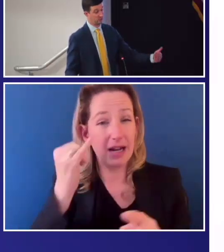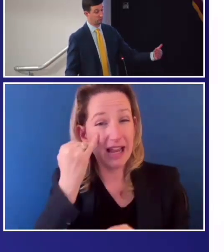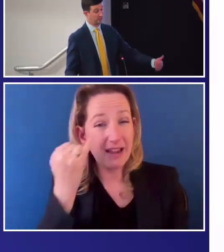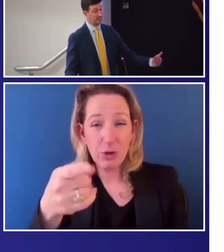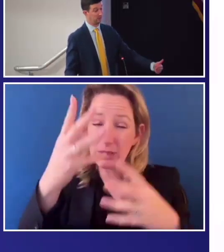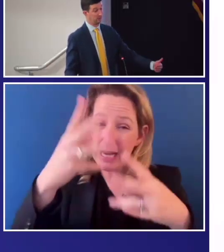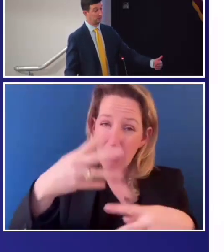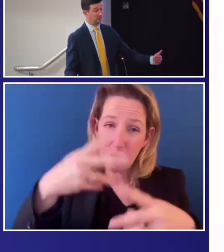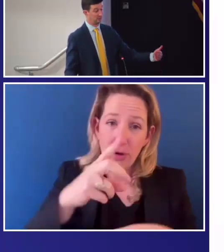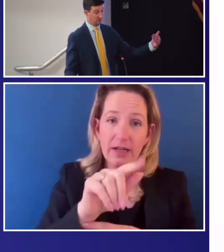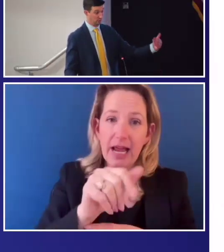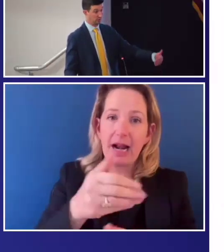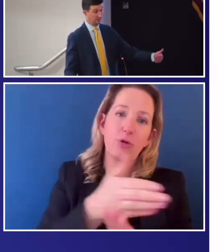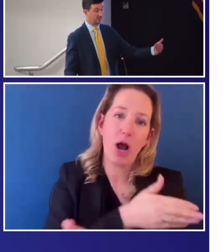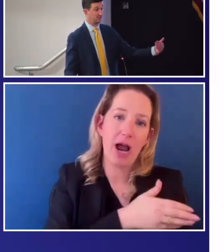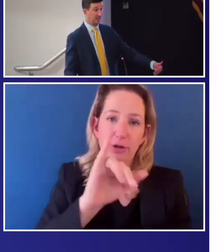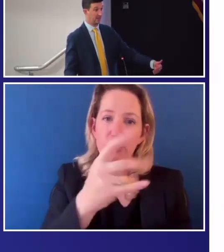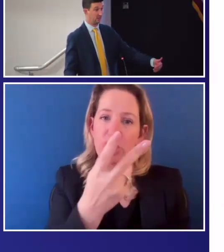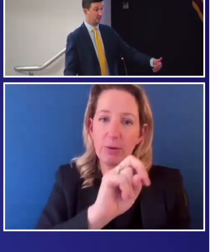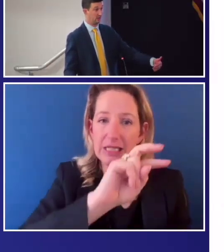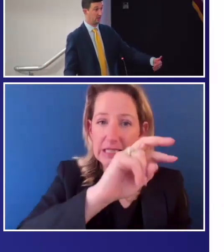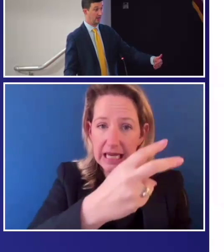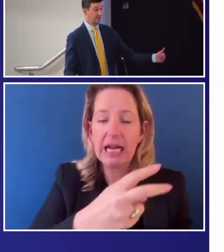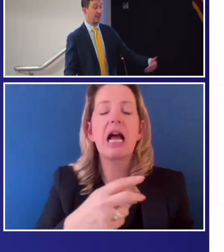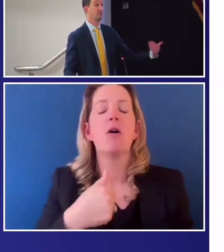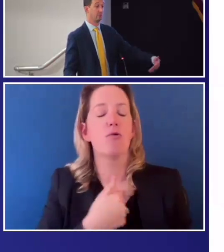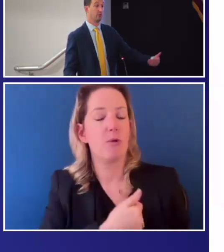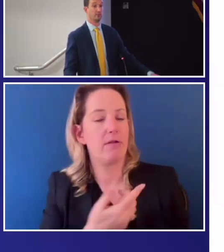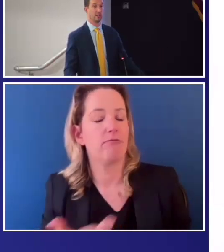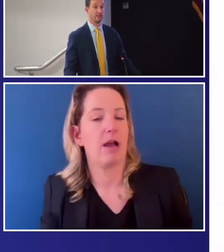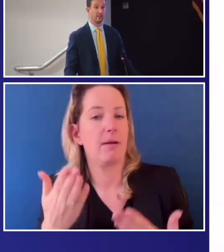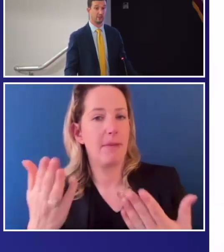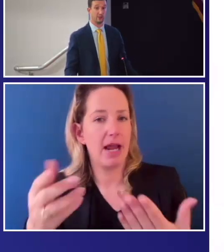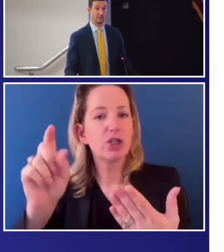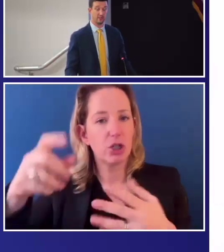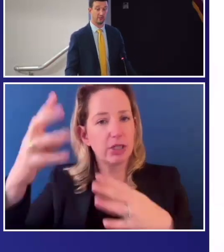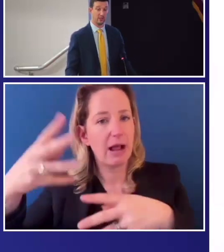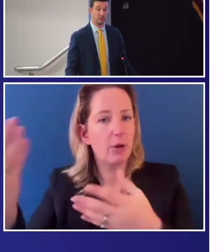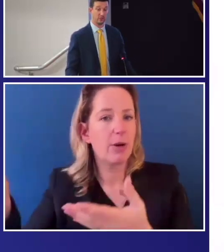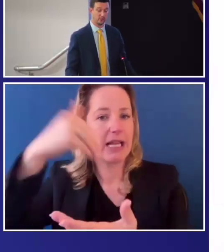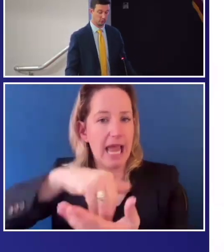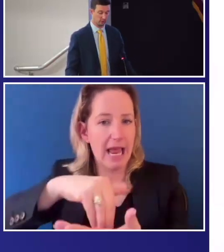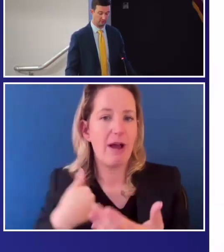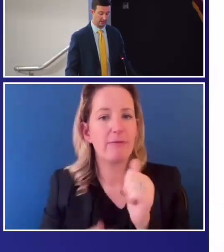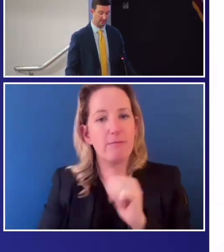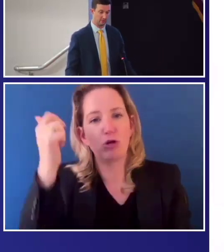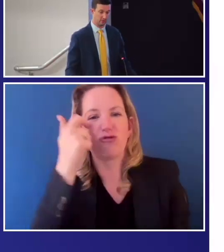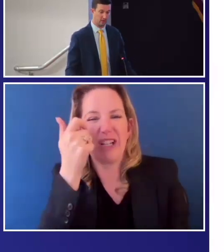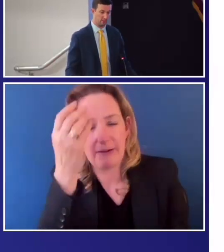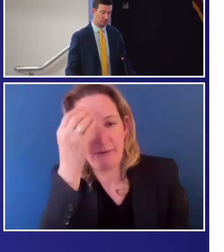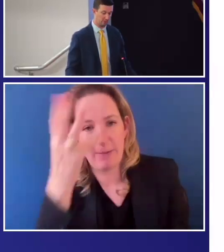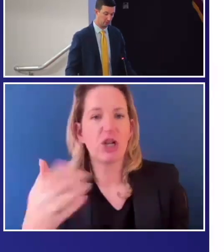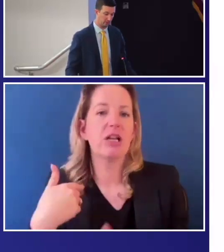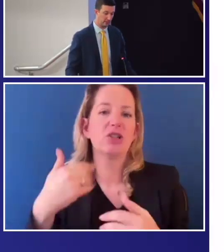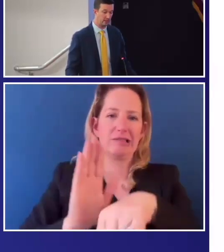should redownload the earnings file to have the most updated and corrected information. Just wanted to flag this for both publicly